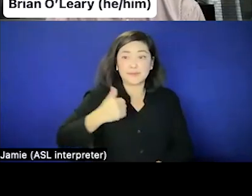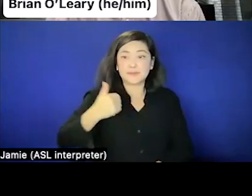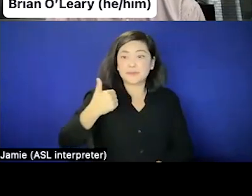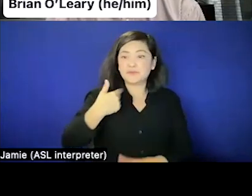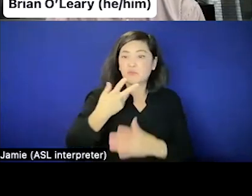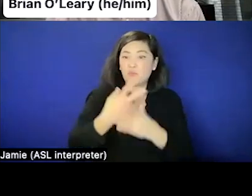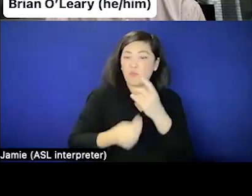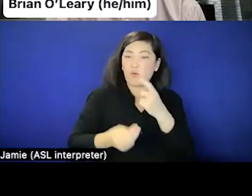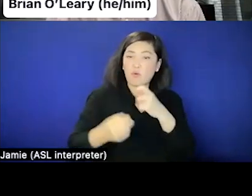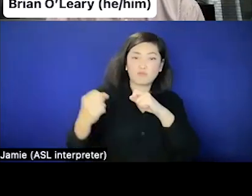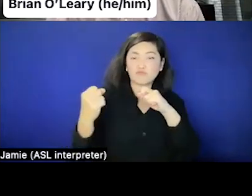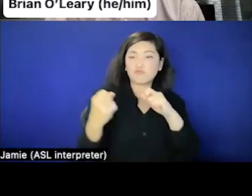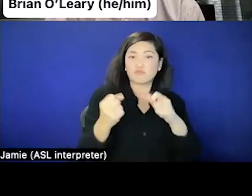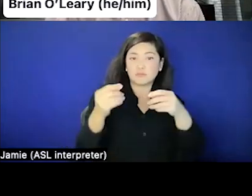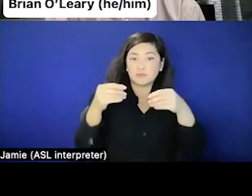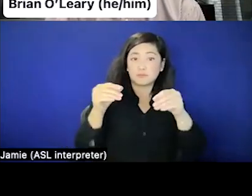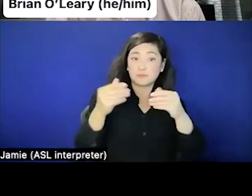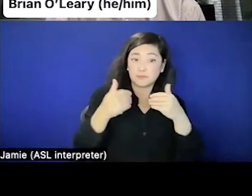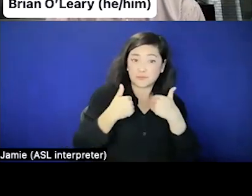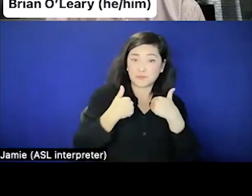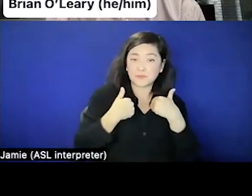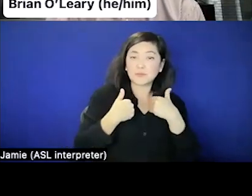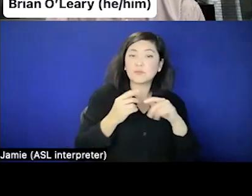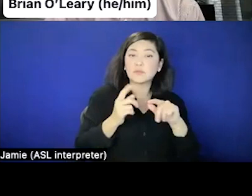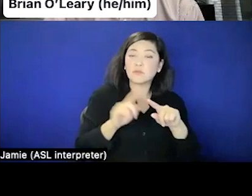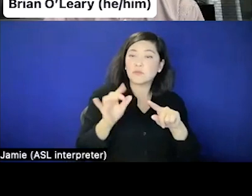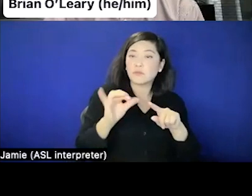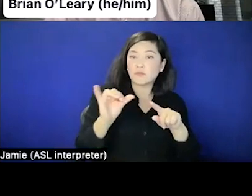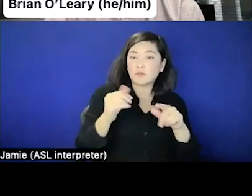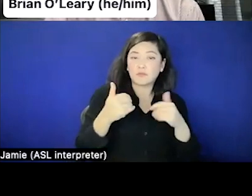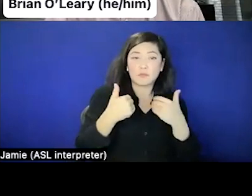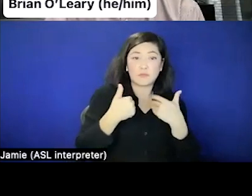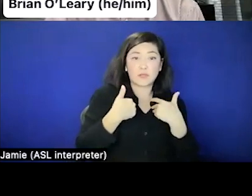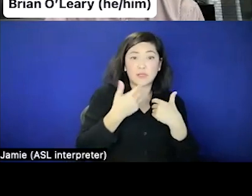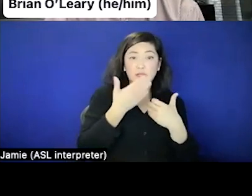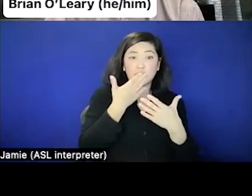front lists, but also very substantial back lists. And both of them are prime